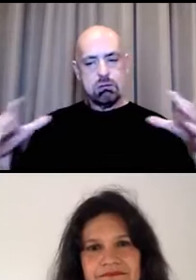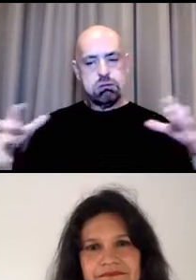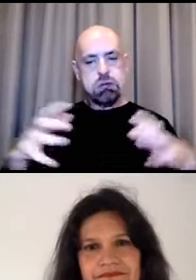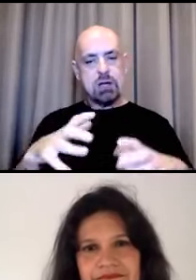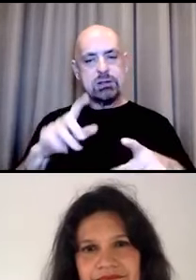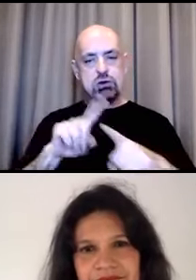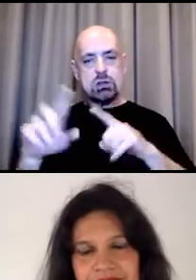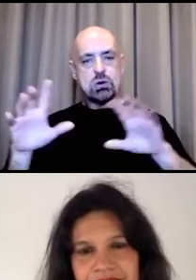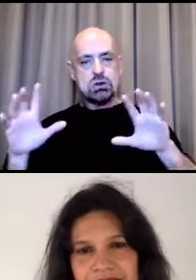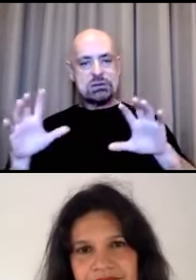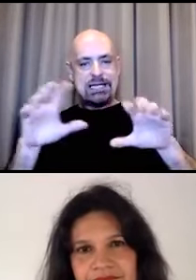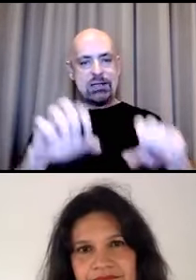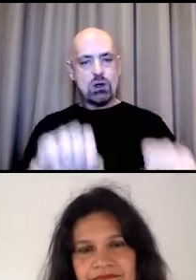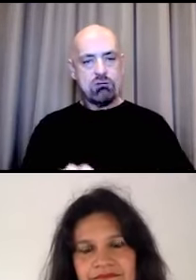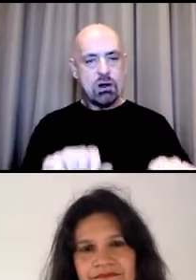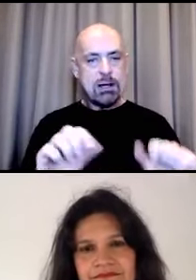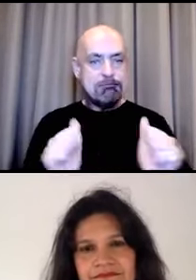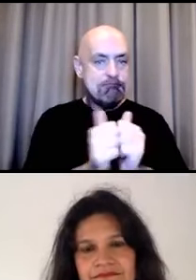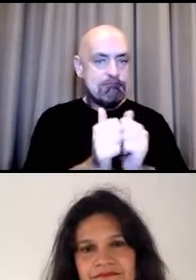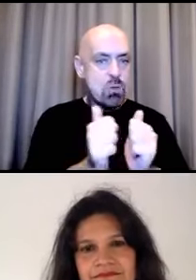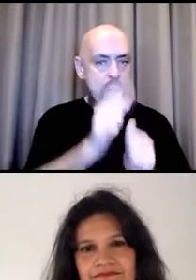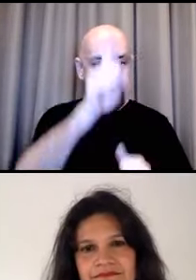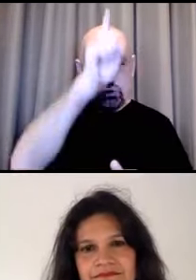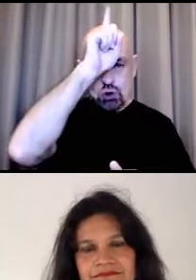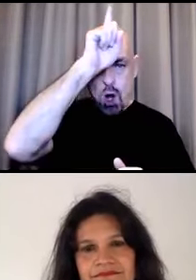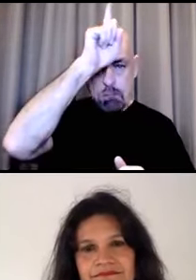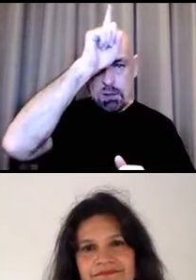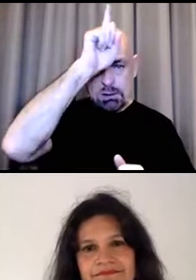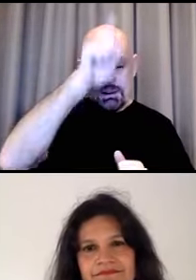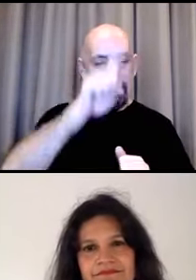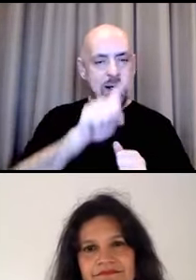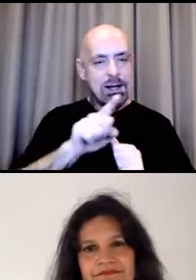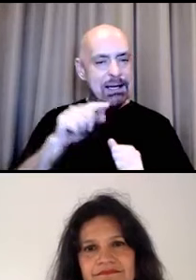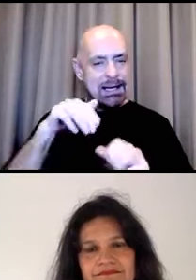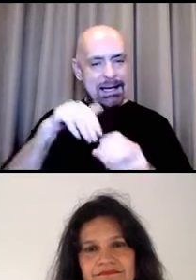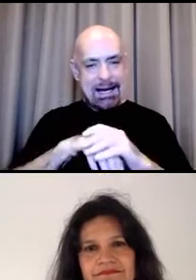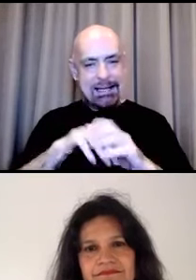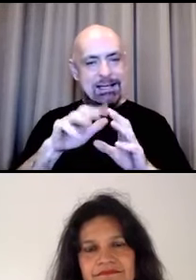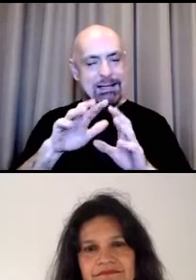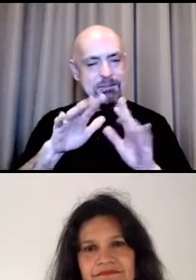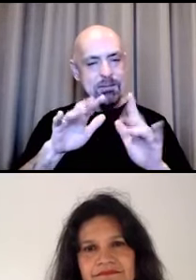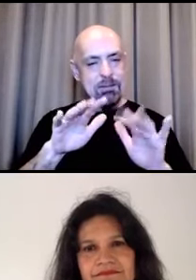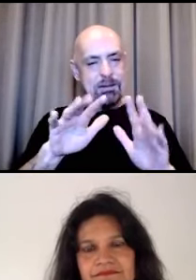because quite often people are comfortable with having servants